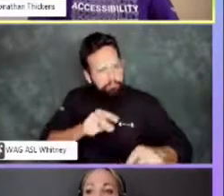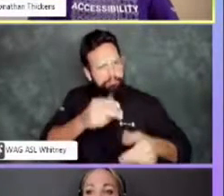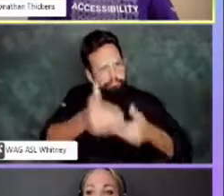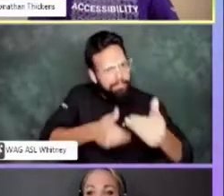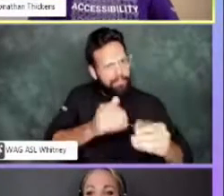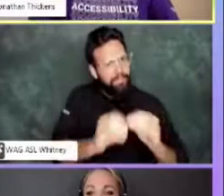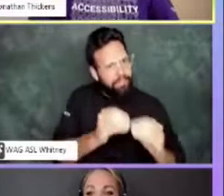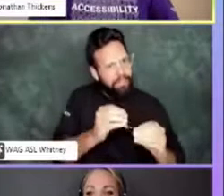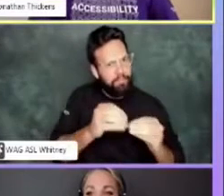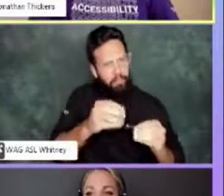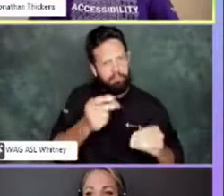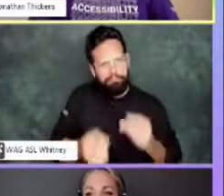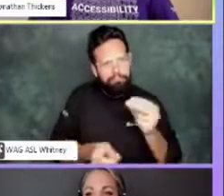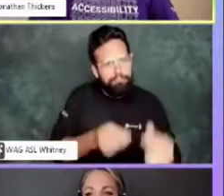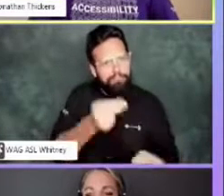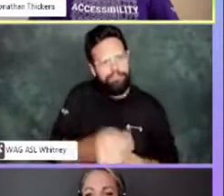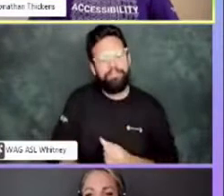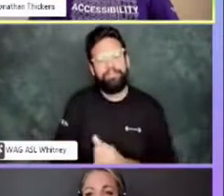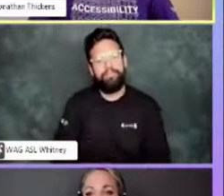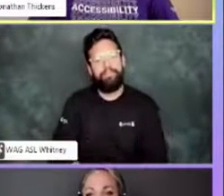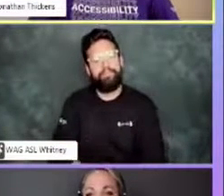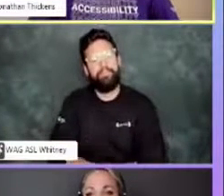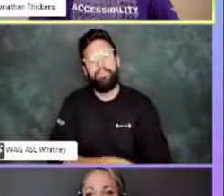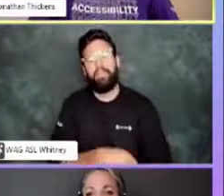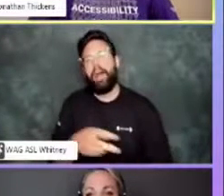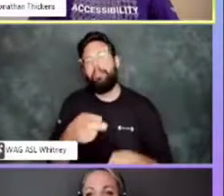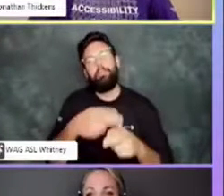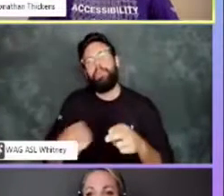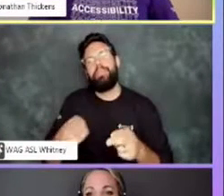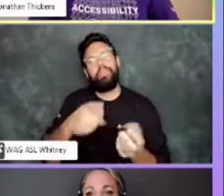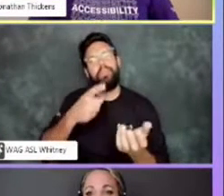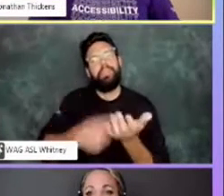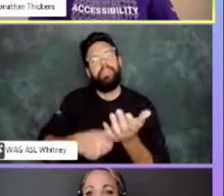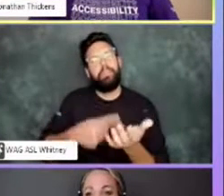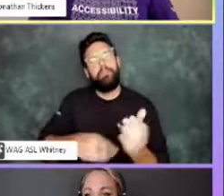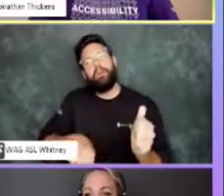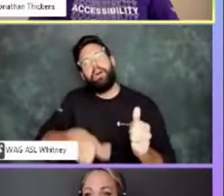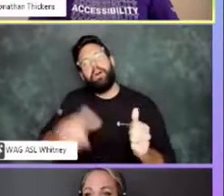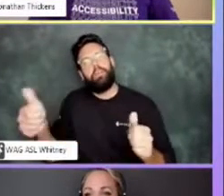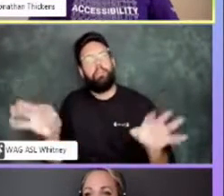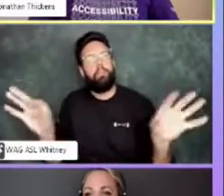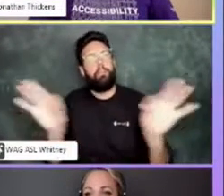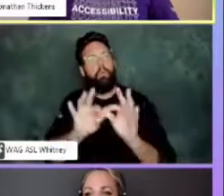I briefly touched on this earlier, but another super important reporting feature I'm really excited about is being able to track